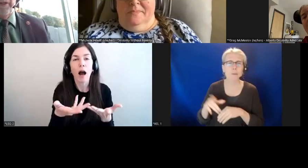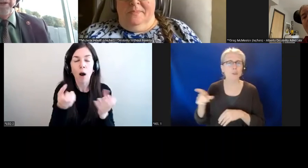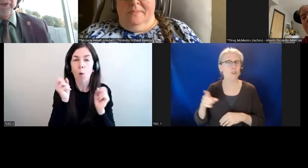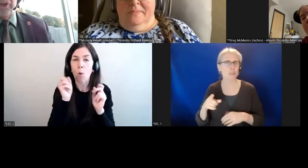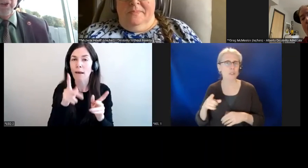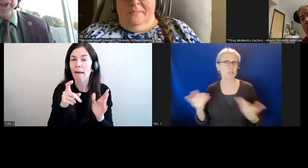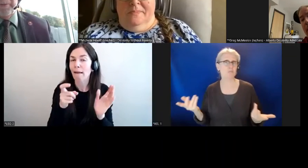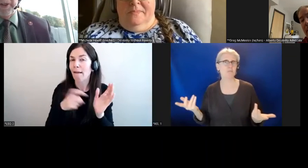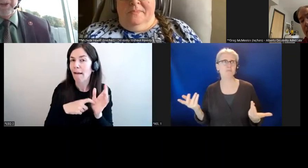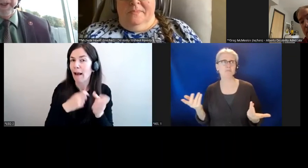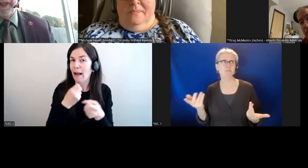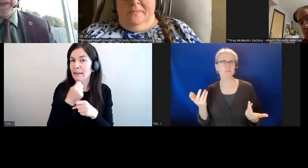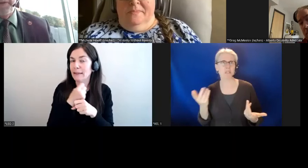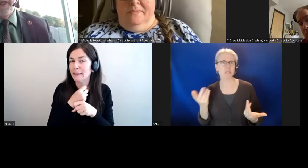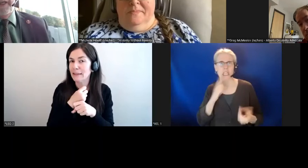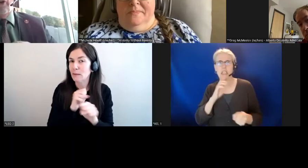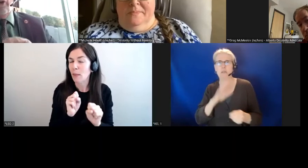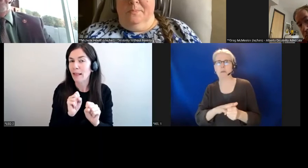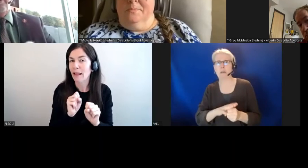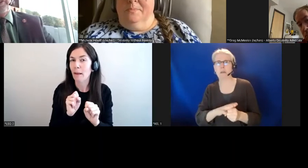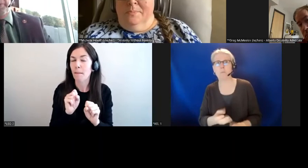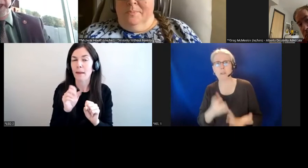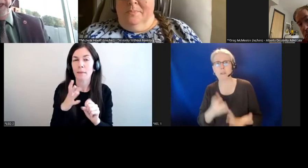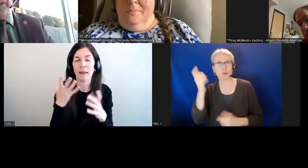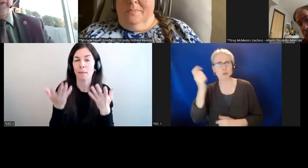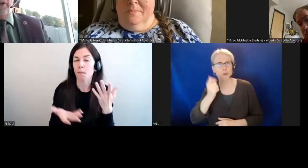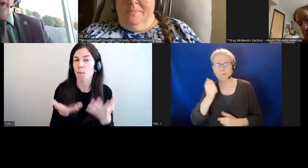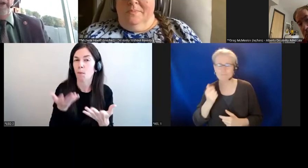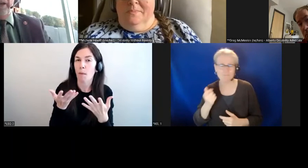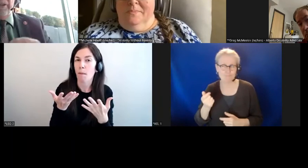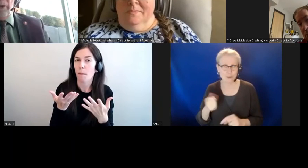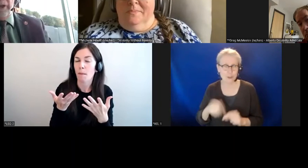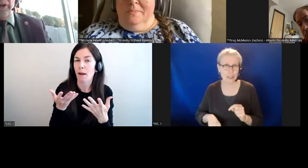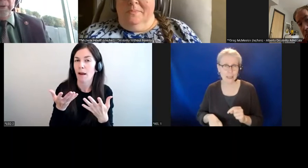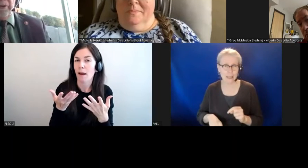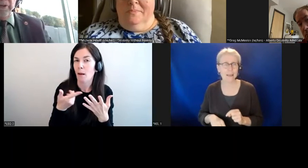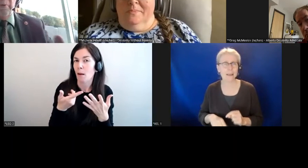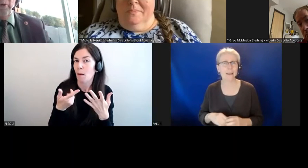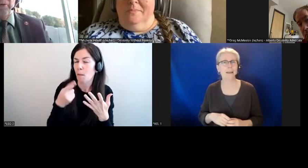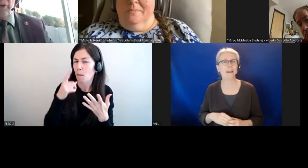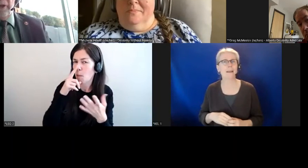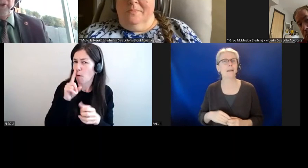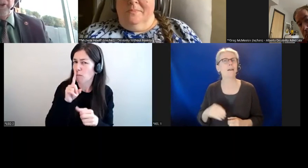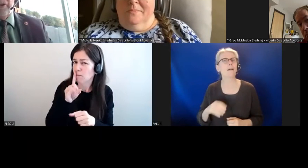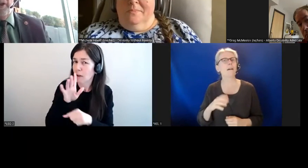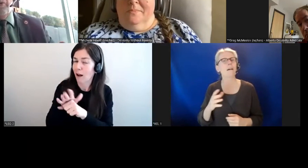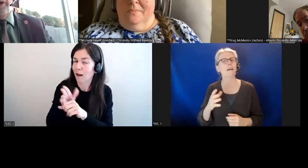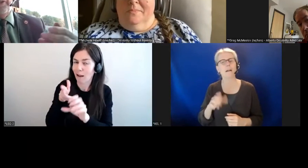WON'T BE IN A POSITION TO COMMIT ON THAT. IT ALSO EXPLAINS AS ONE OTHER PERSON POSED THE QUESTION,